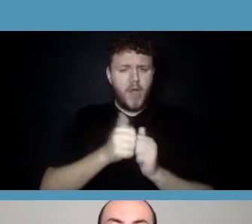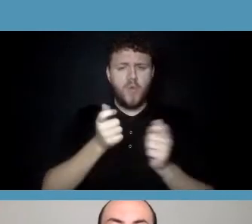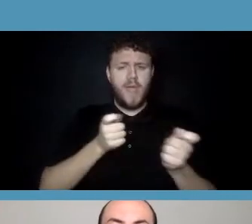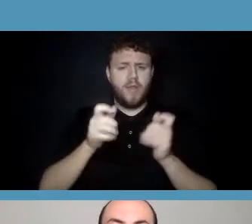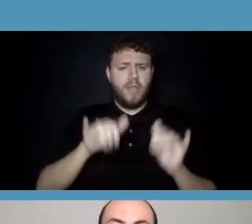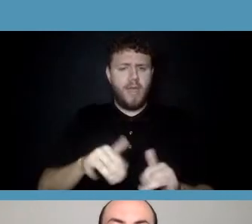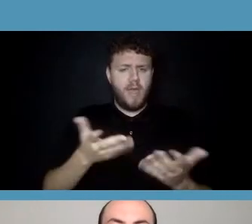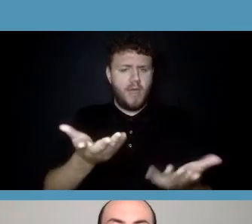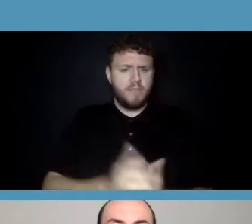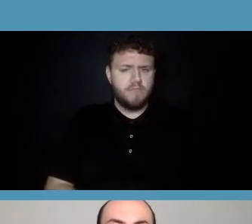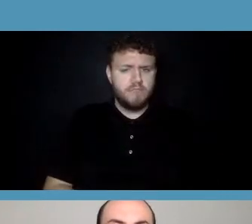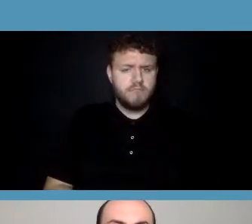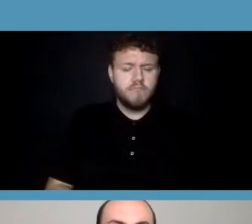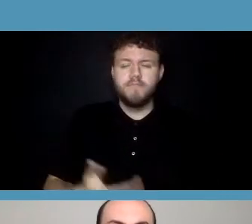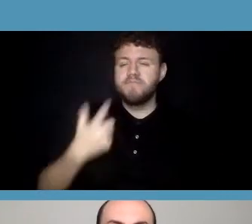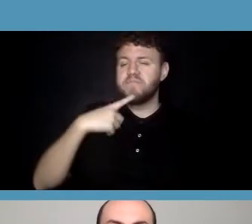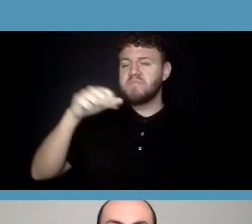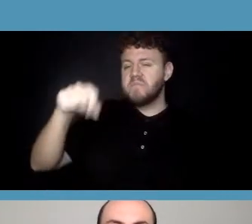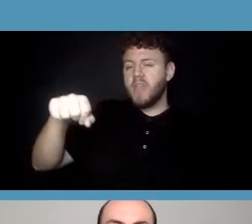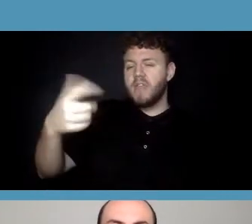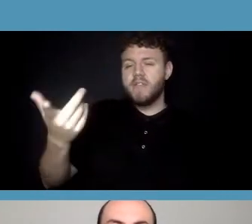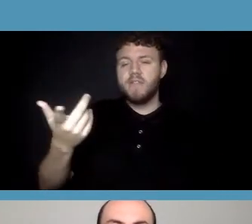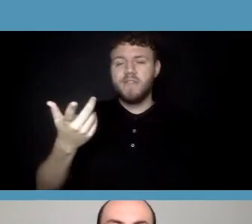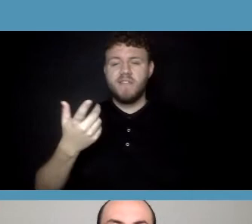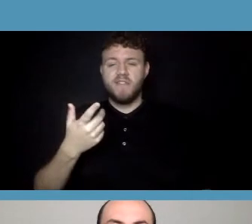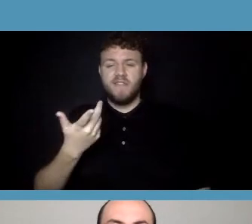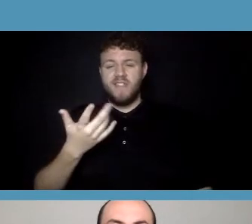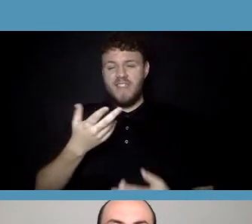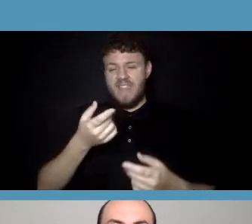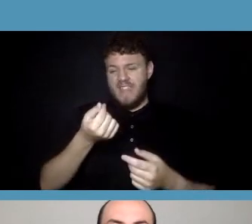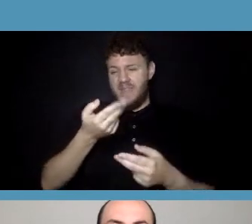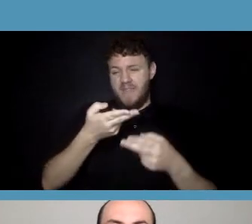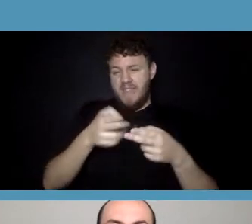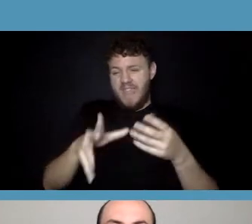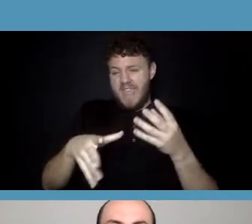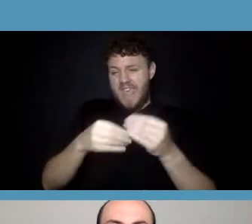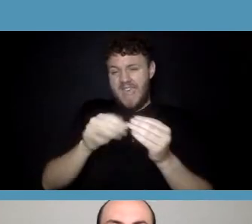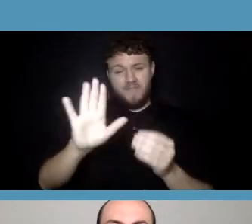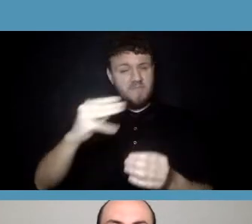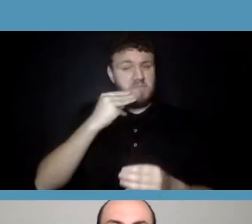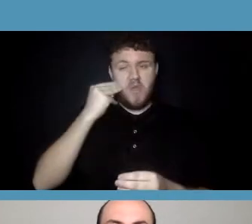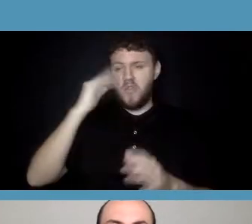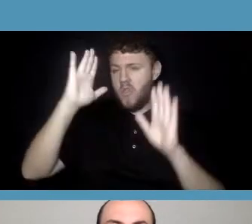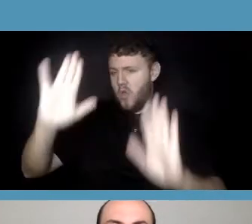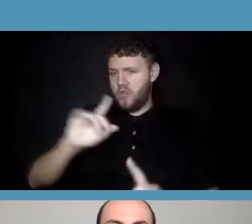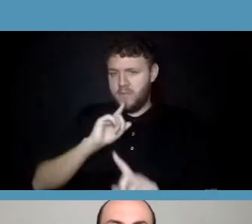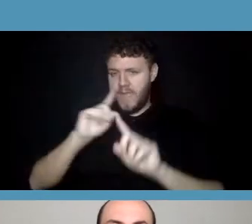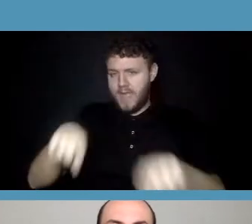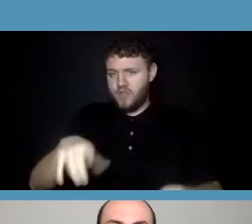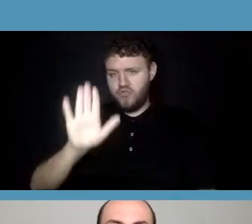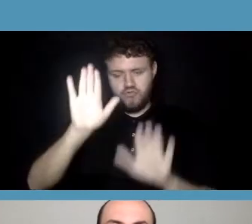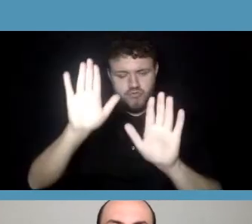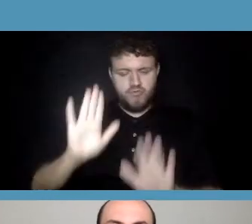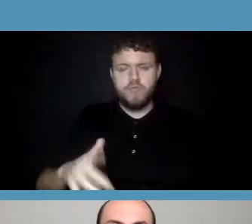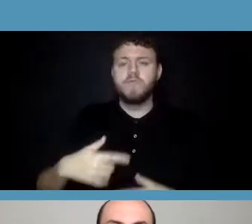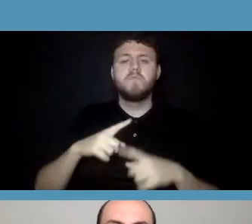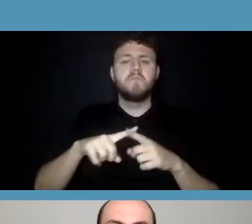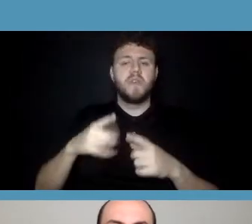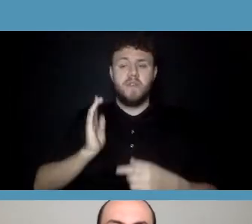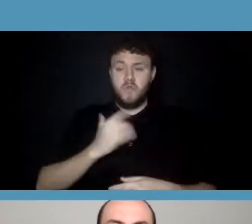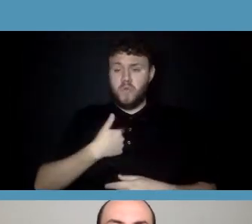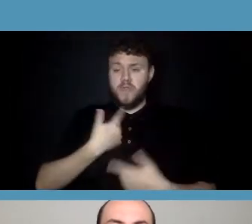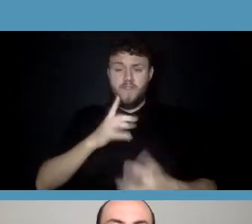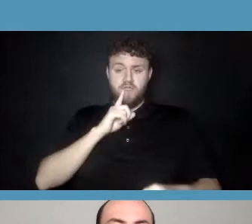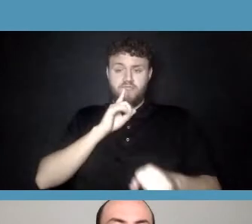I have very little to add to Meredith's great response. I will say that we just made a commitment to always have an